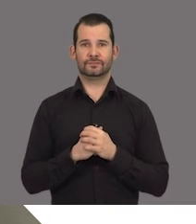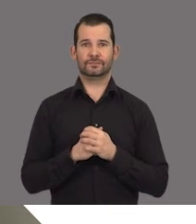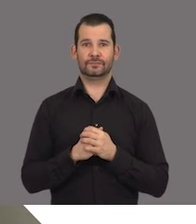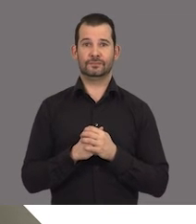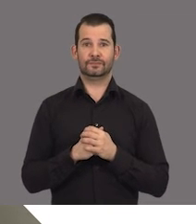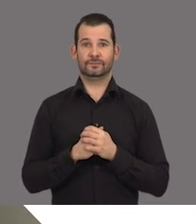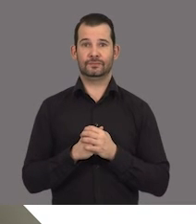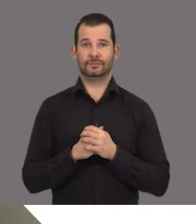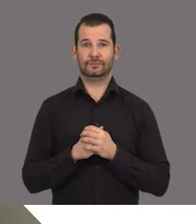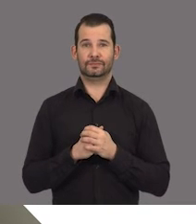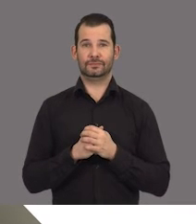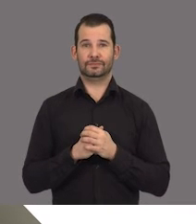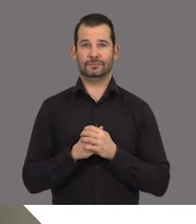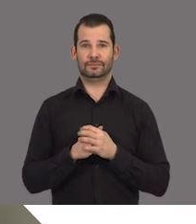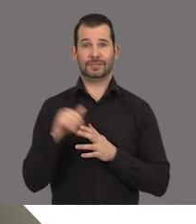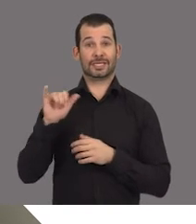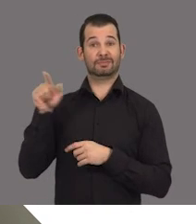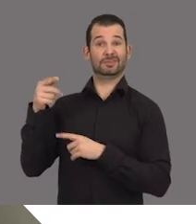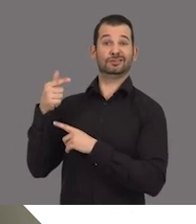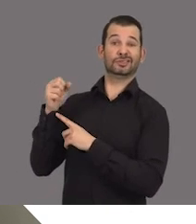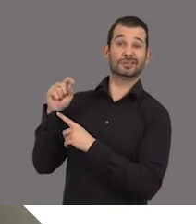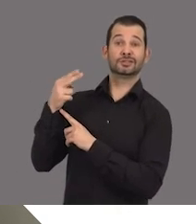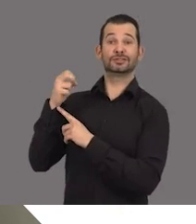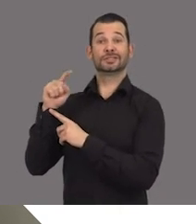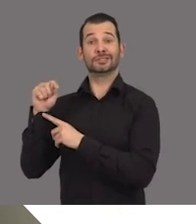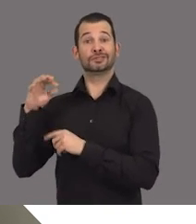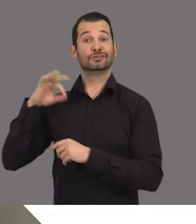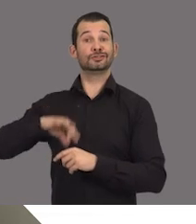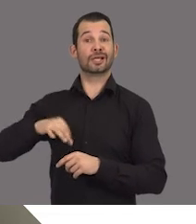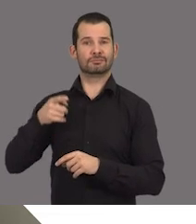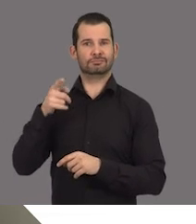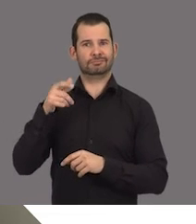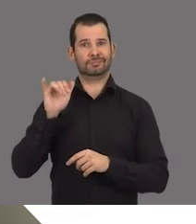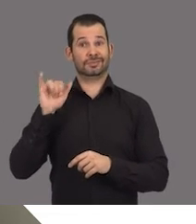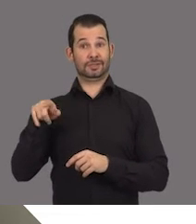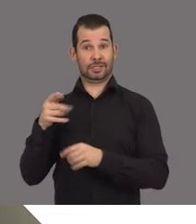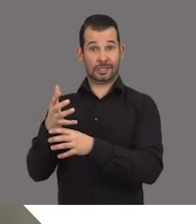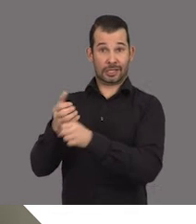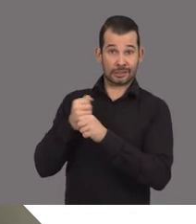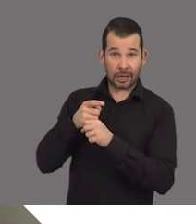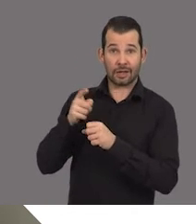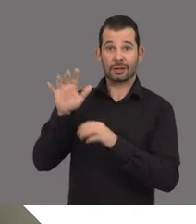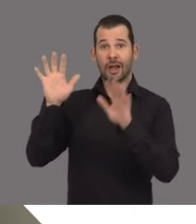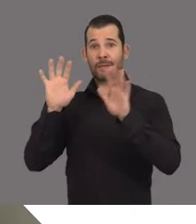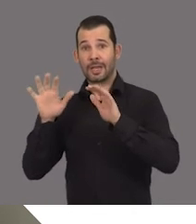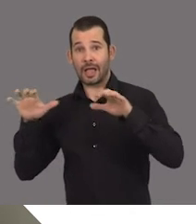Like the GST/HST credit, to get the Climate action incentive payment, all you